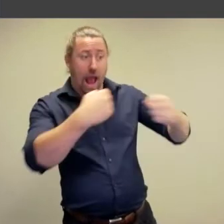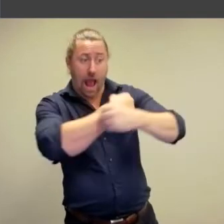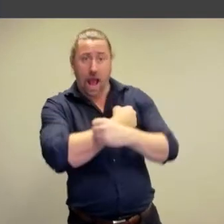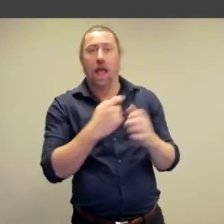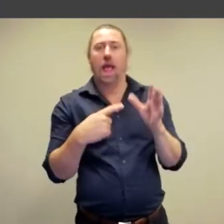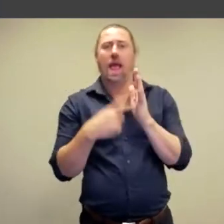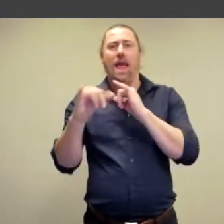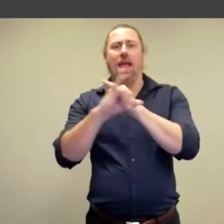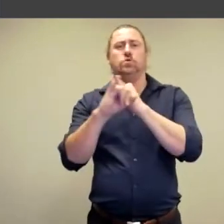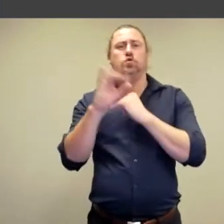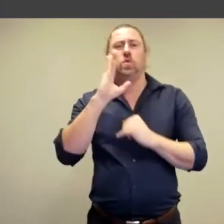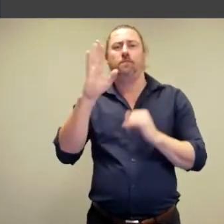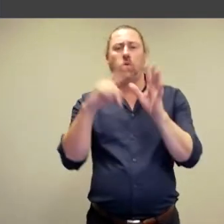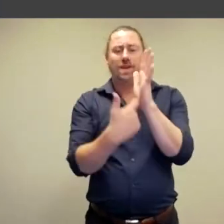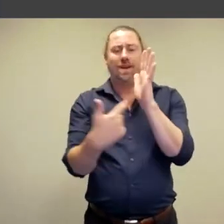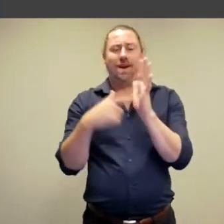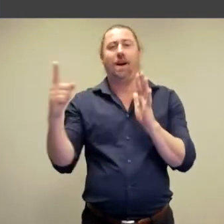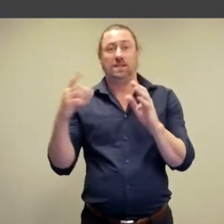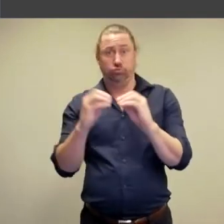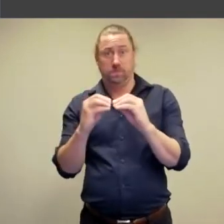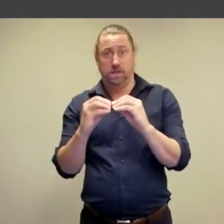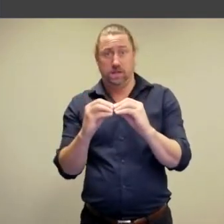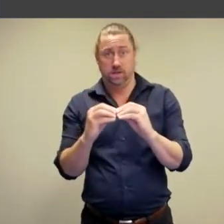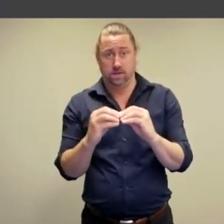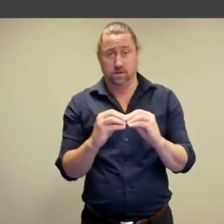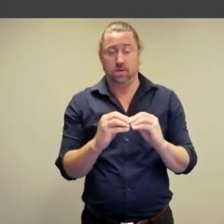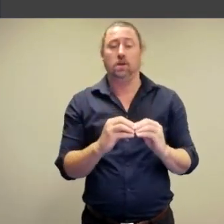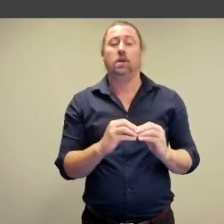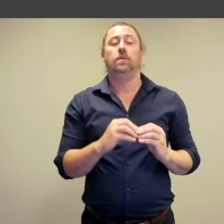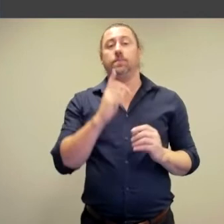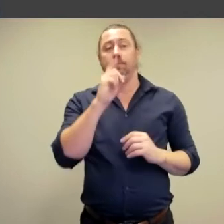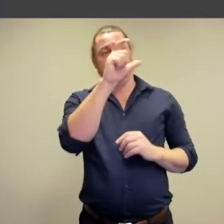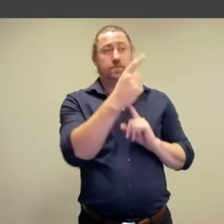Art in Brisbane. Both the participants and